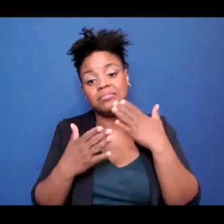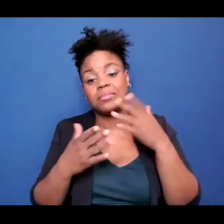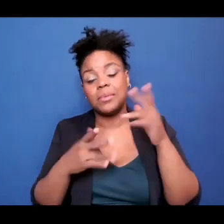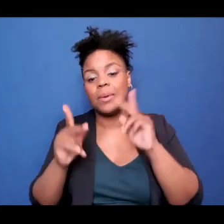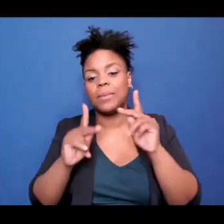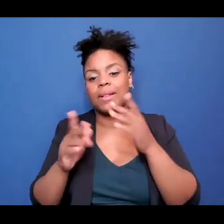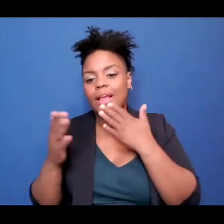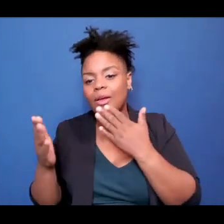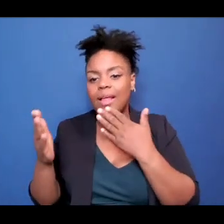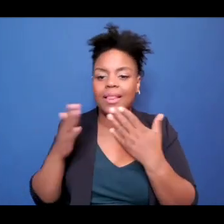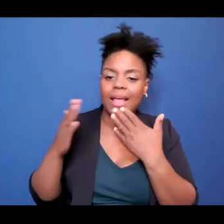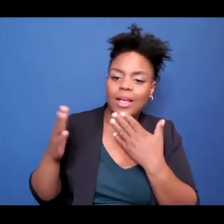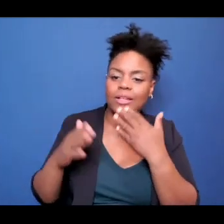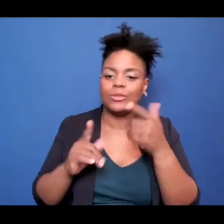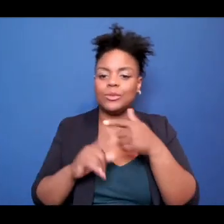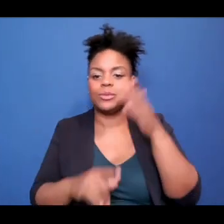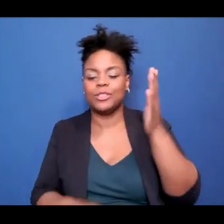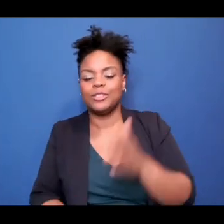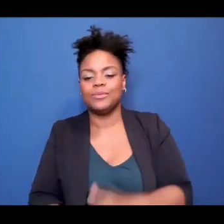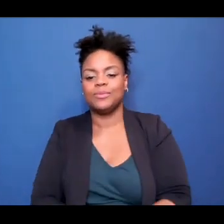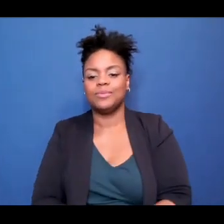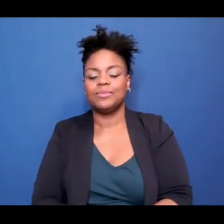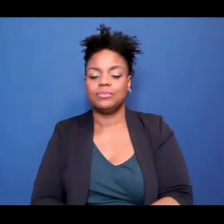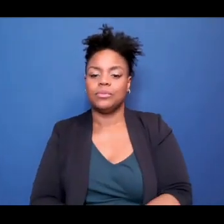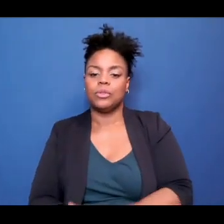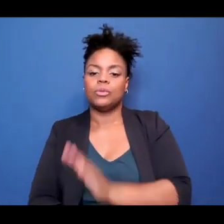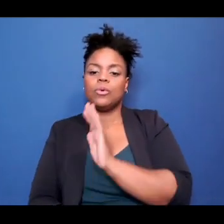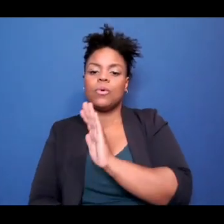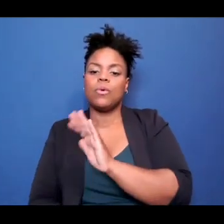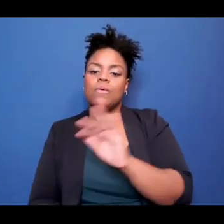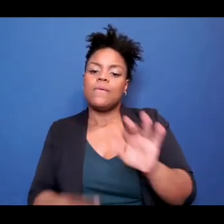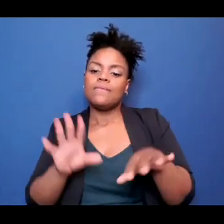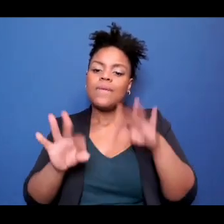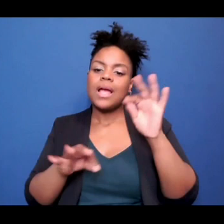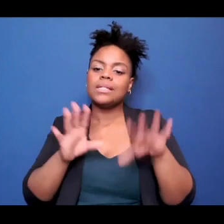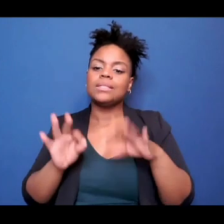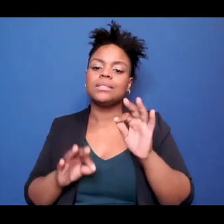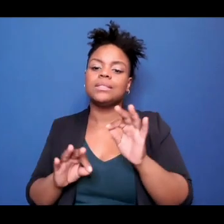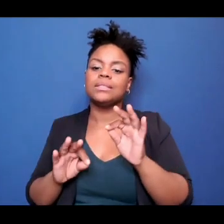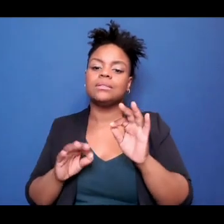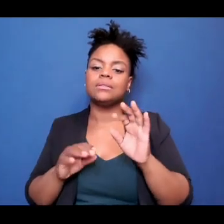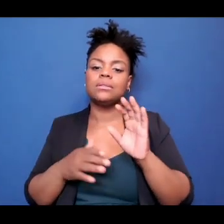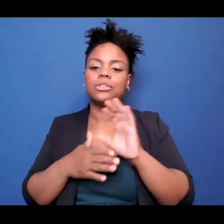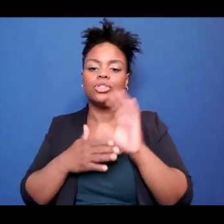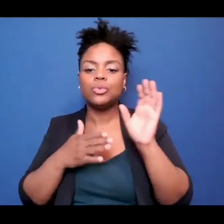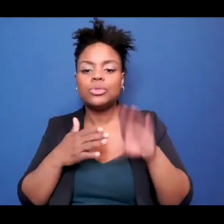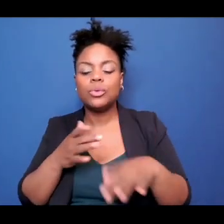VERY, VERY MUCH FOR YOUR PRESENTATION. WOULD YOUR FINDINGS AND CONCLUSIONS APPLY TO ANY MARCH